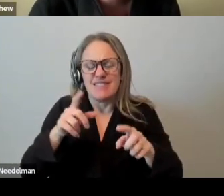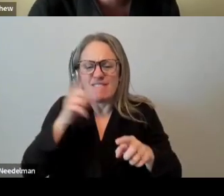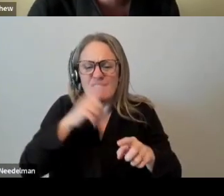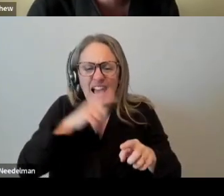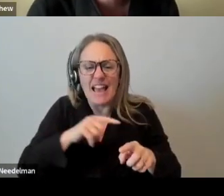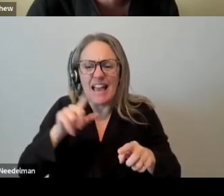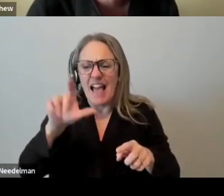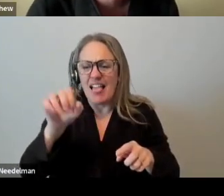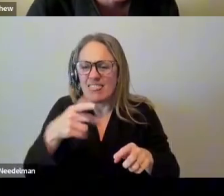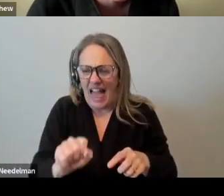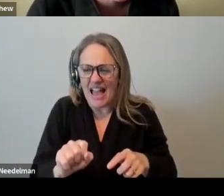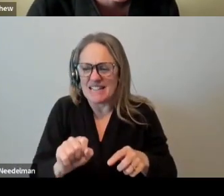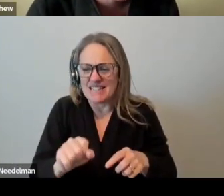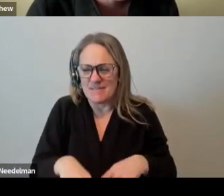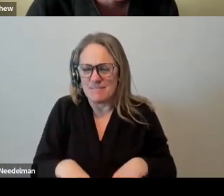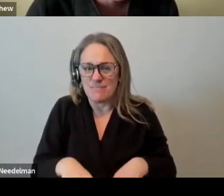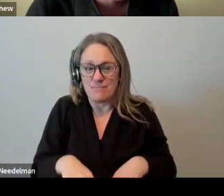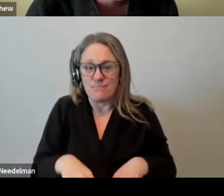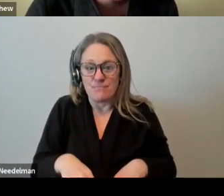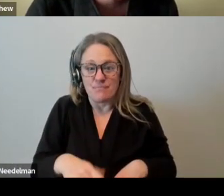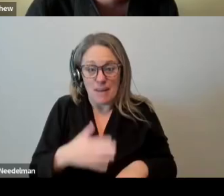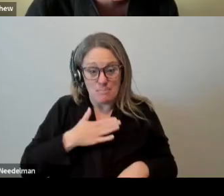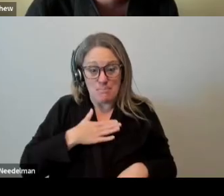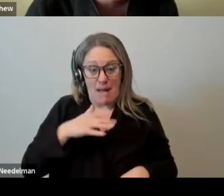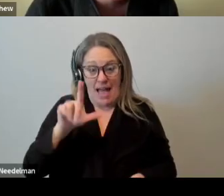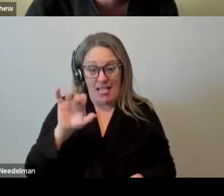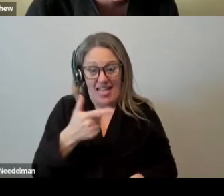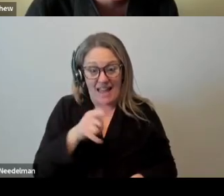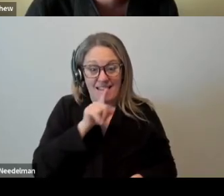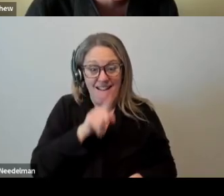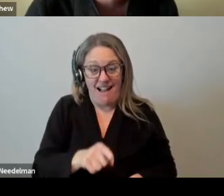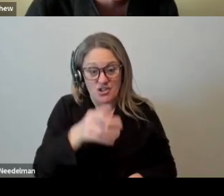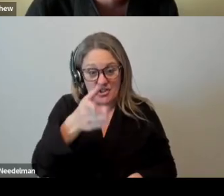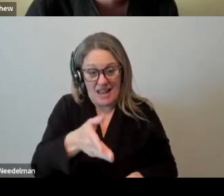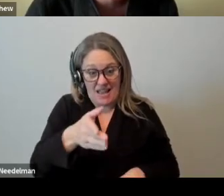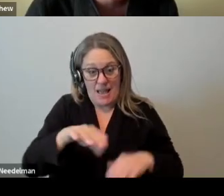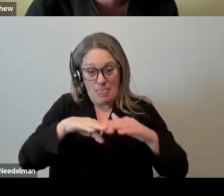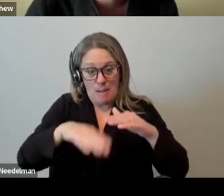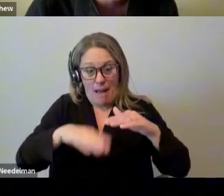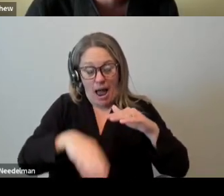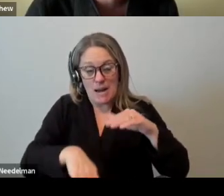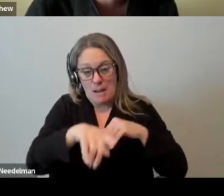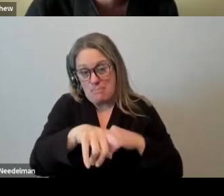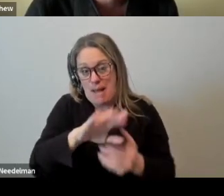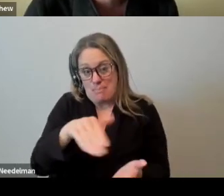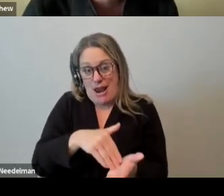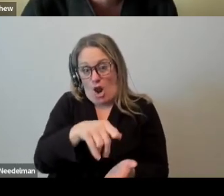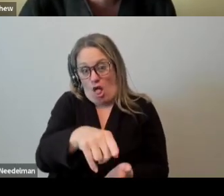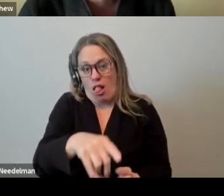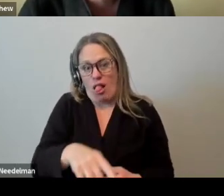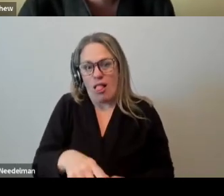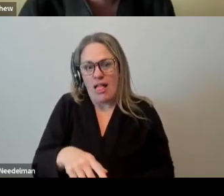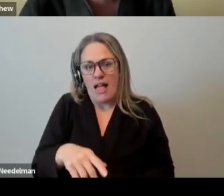And my prosthetic leg is actually - the one that's my leg - is down on the bottom and the middle and I glue googly eyes onto it.